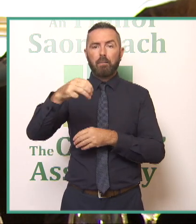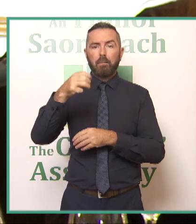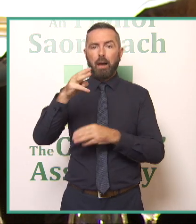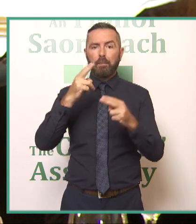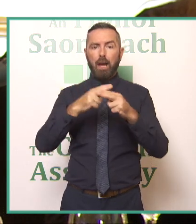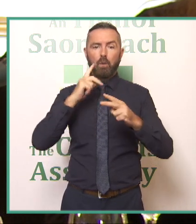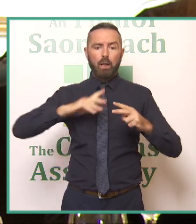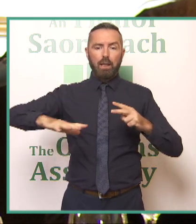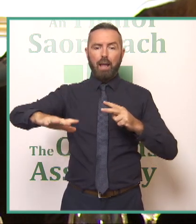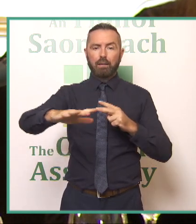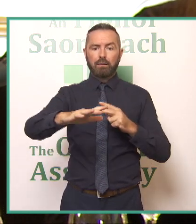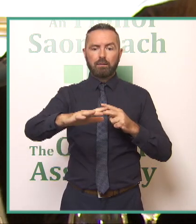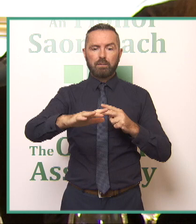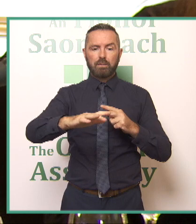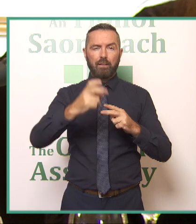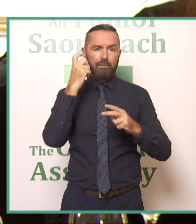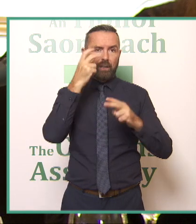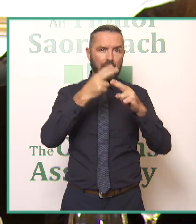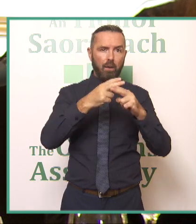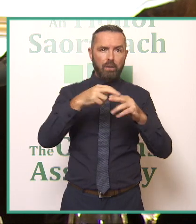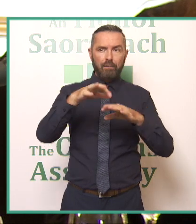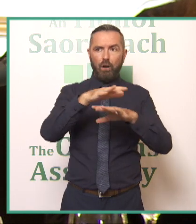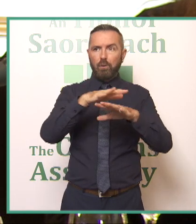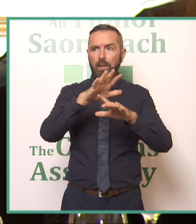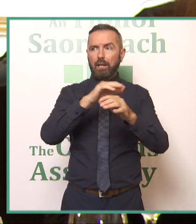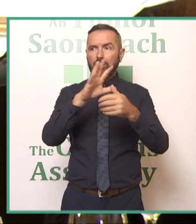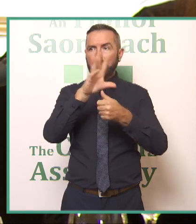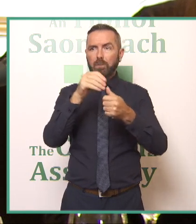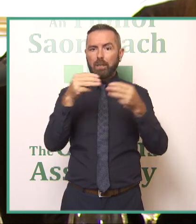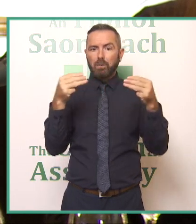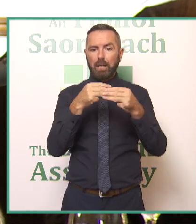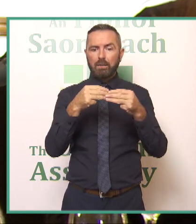take out the archaeological and environmental areas of special protection so you know you have